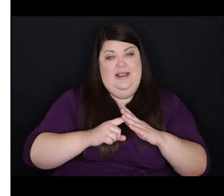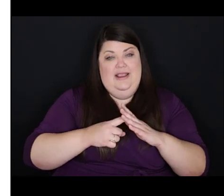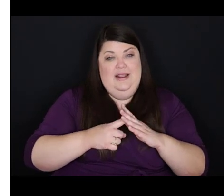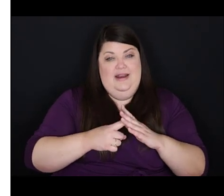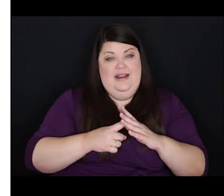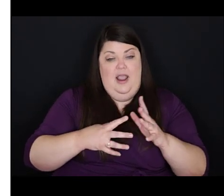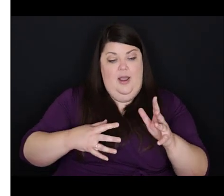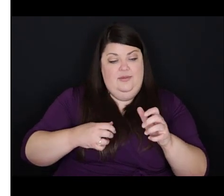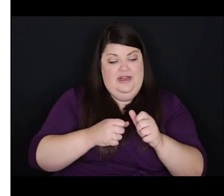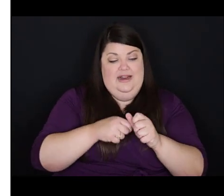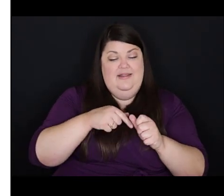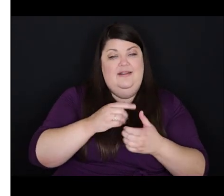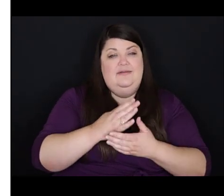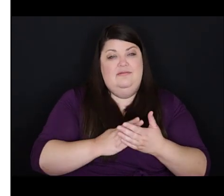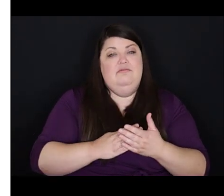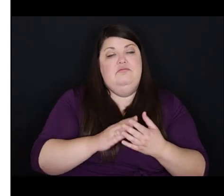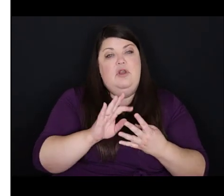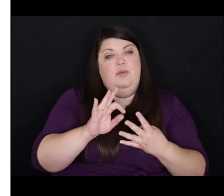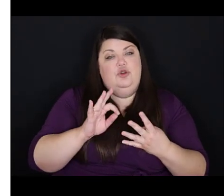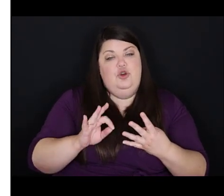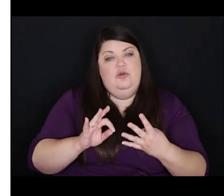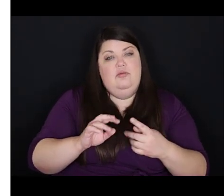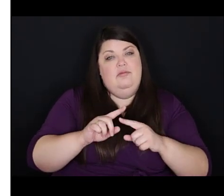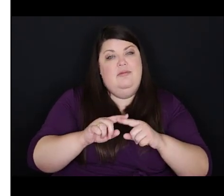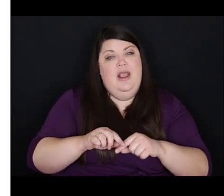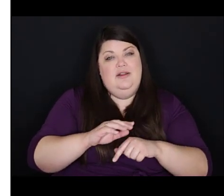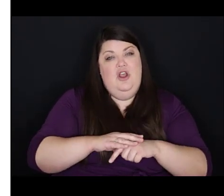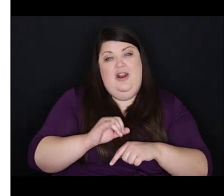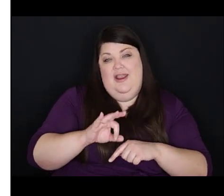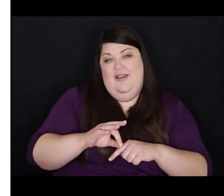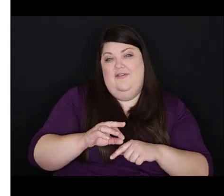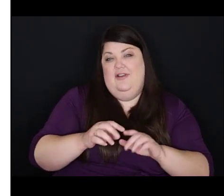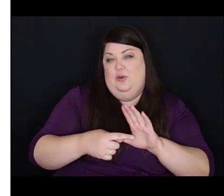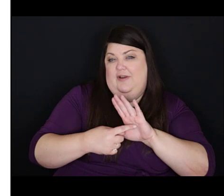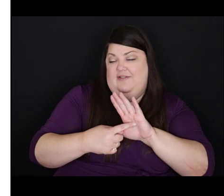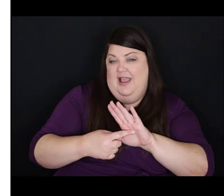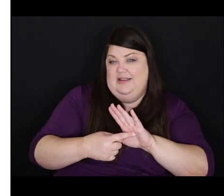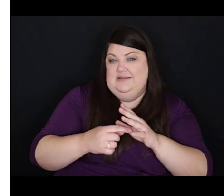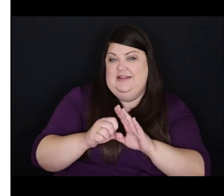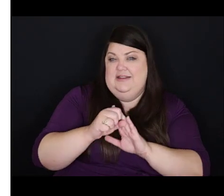optional and it is dependent on whether it reflects the State 's current administration.